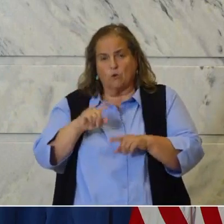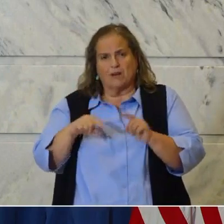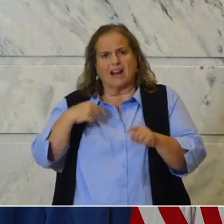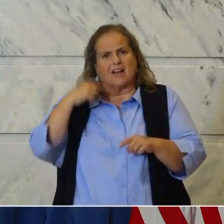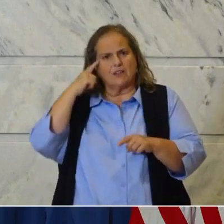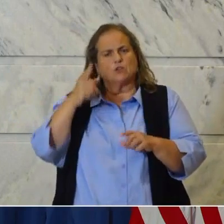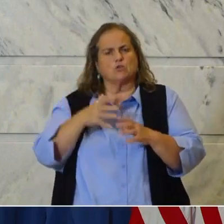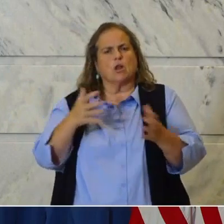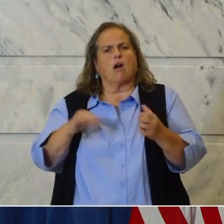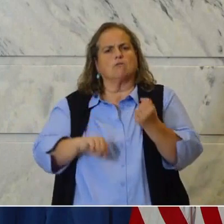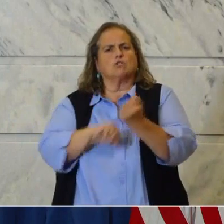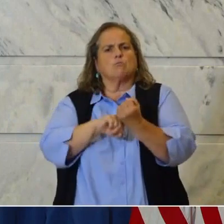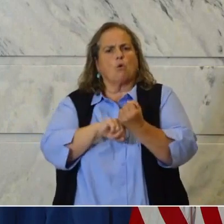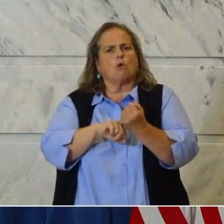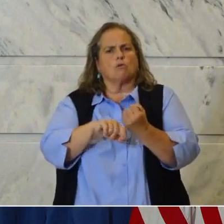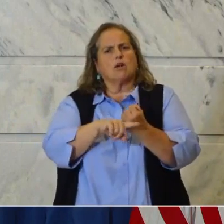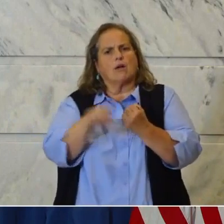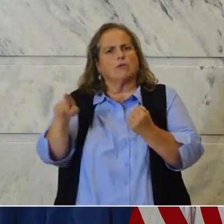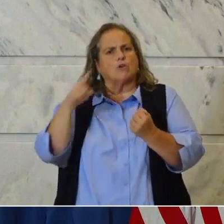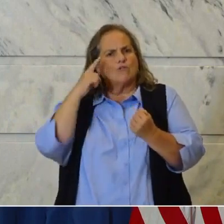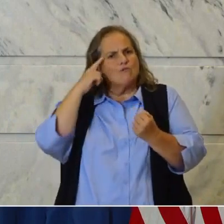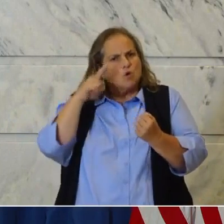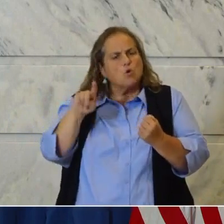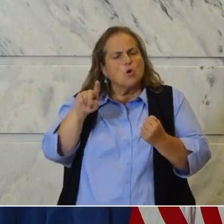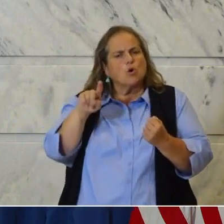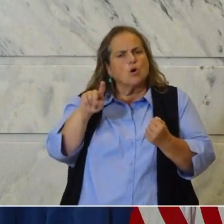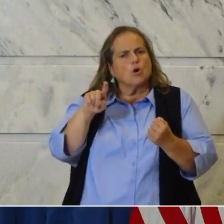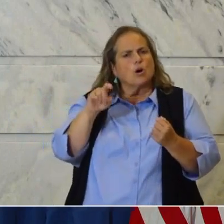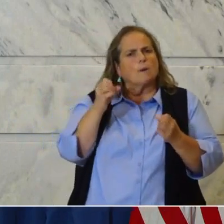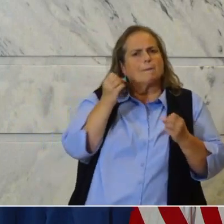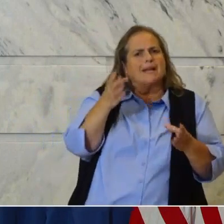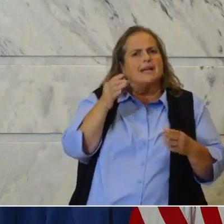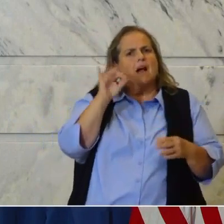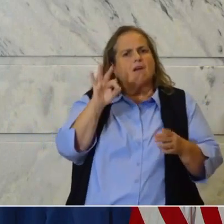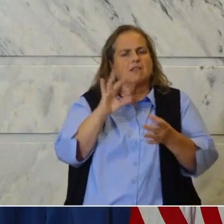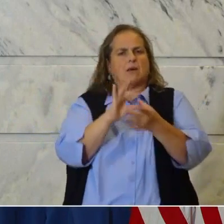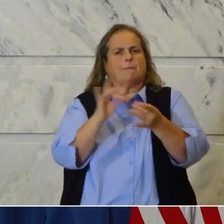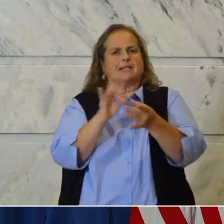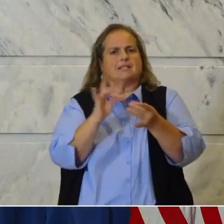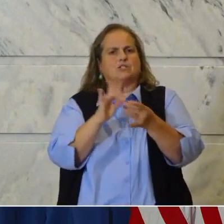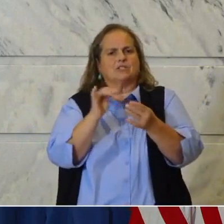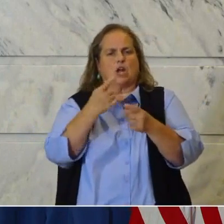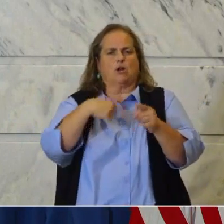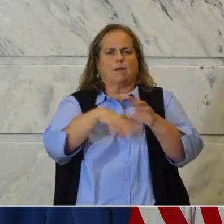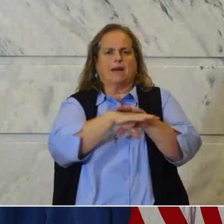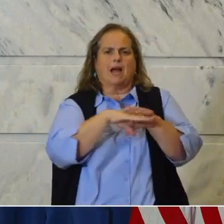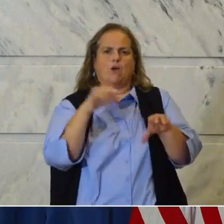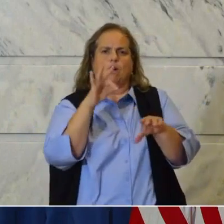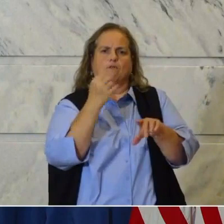of support out there for for many of the messages that are, are are being